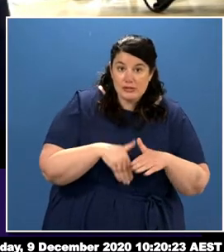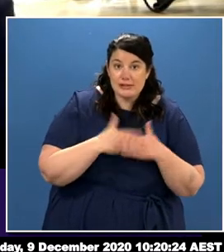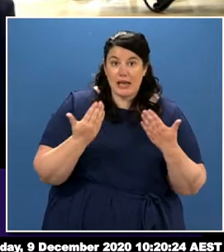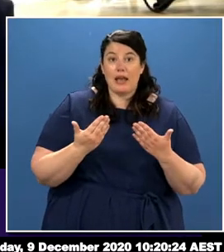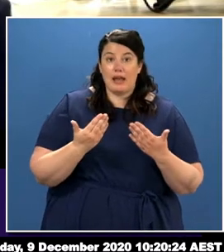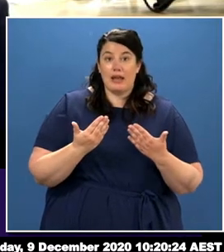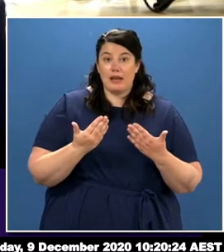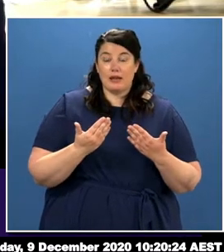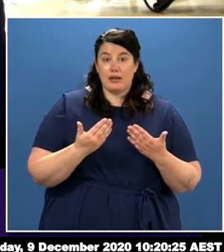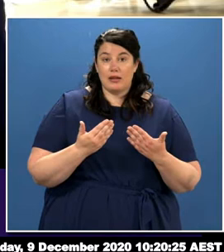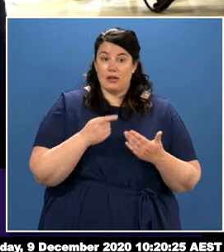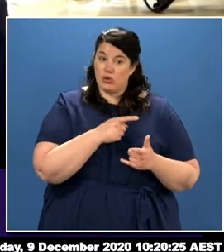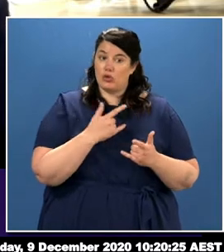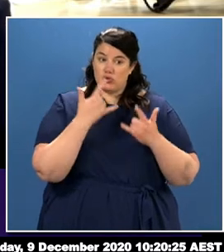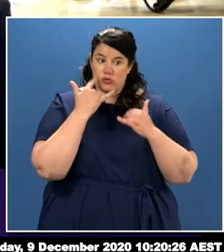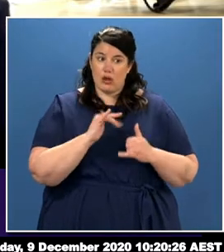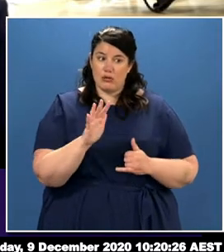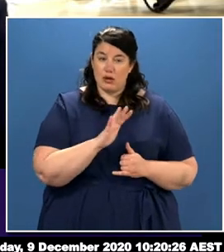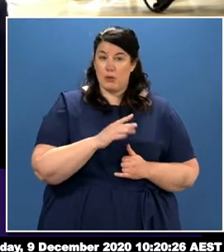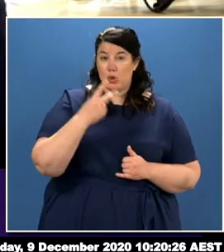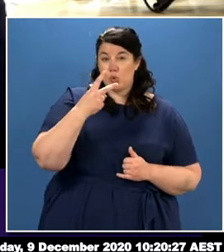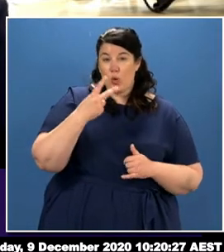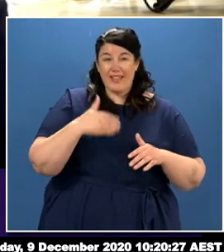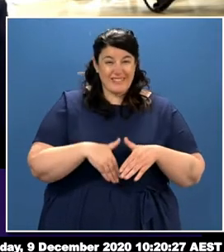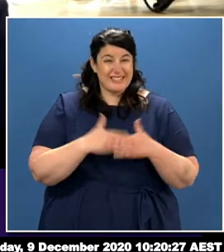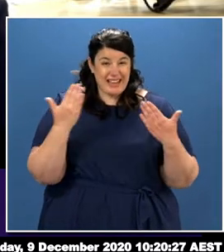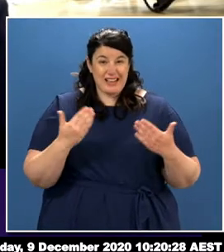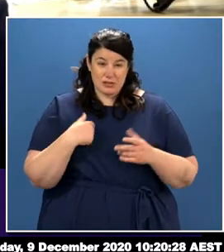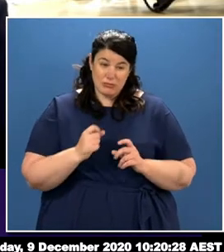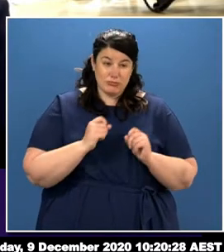The trial was about 12 days, I think, at the end of the year.